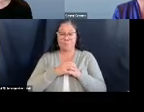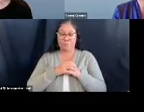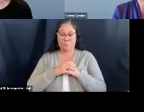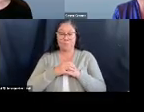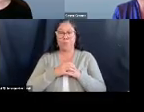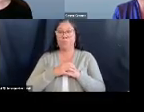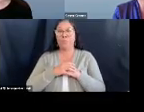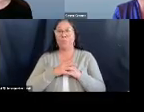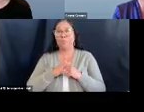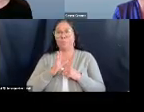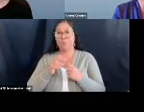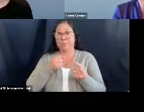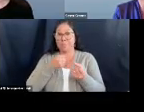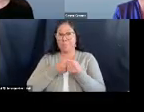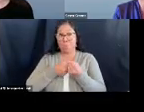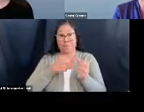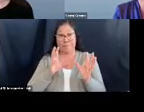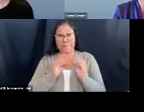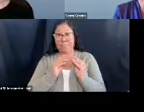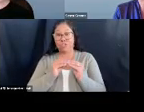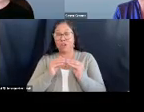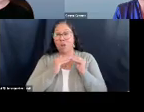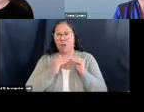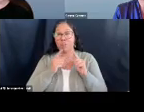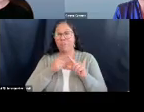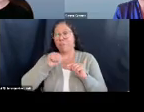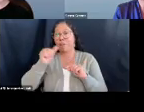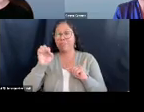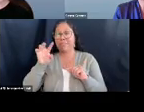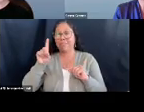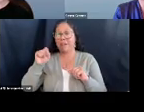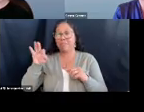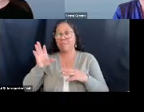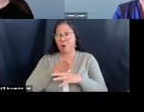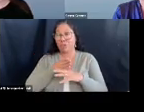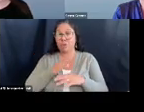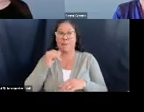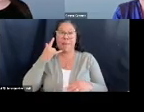So supporting in this session are colleagues from seeds of partnership and the California Department